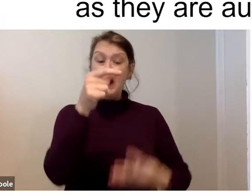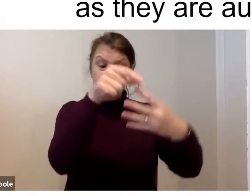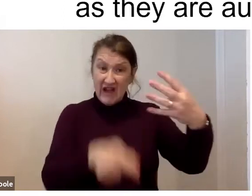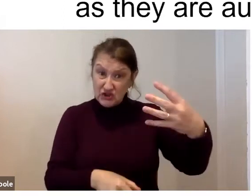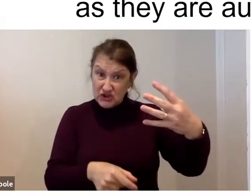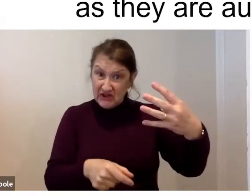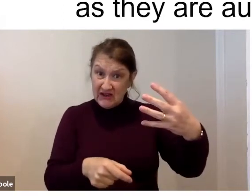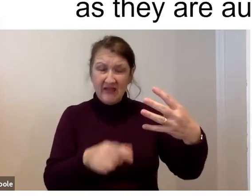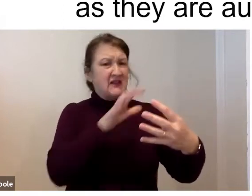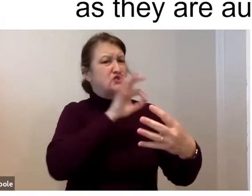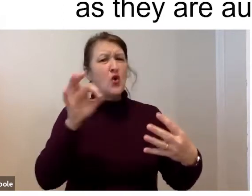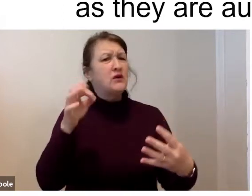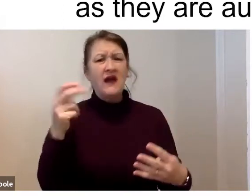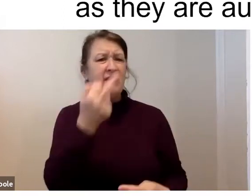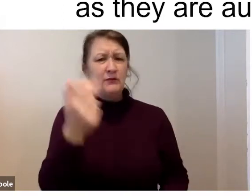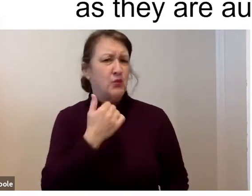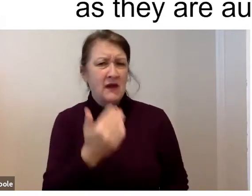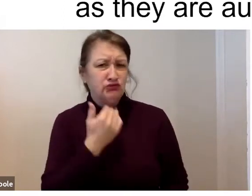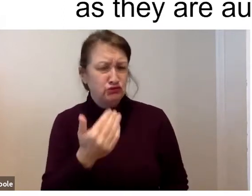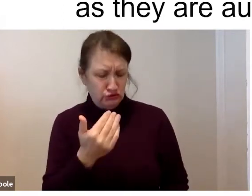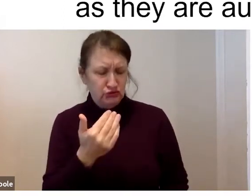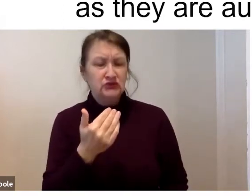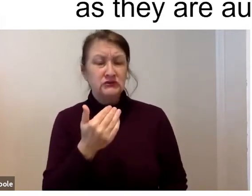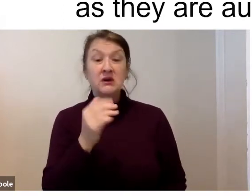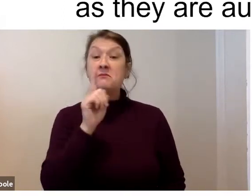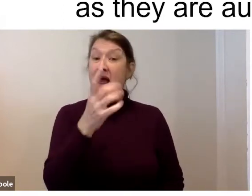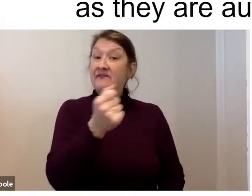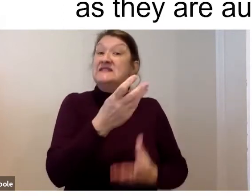more accessible. There is stuff in the works.